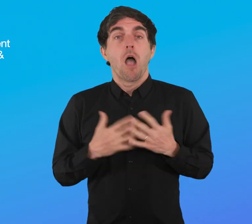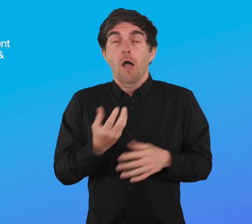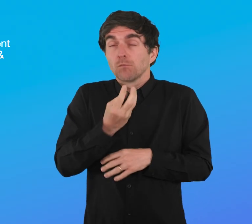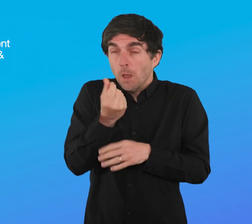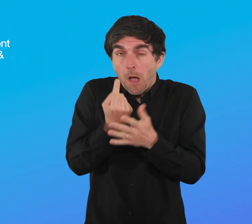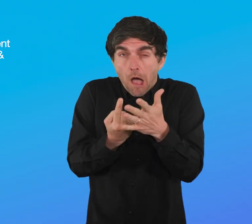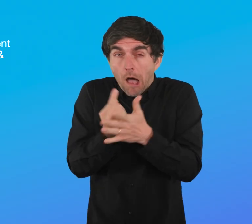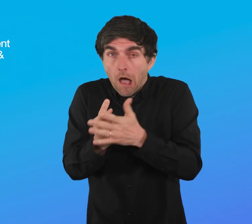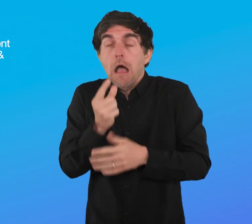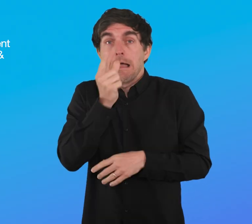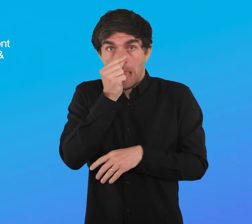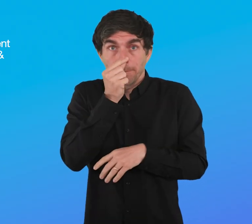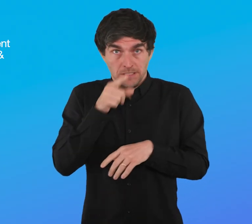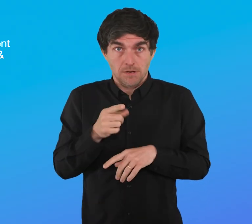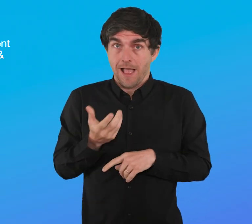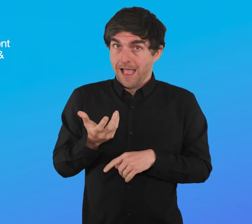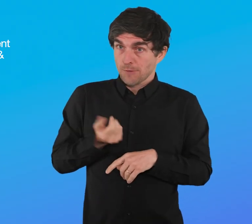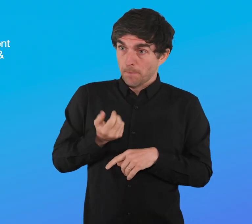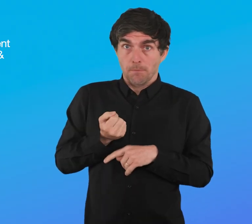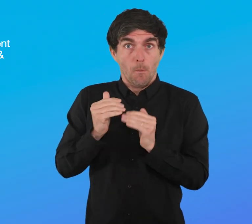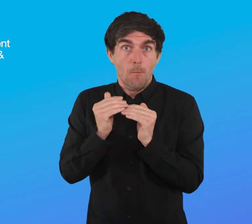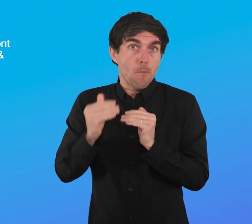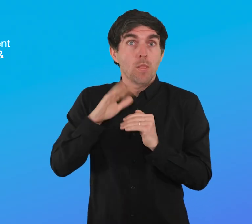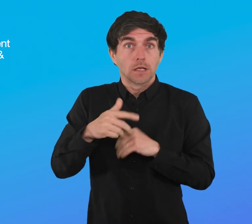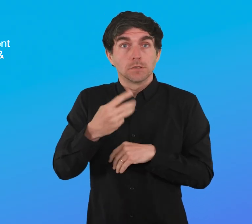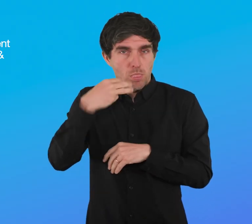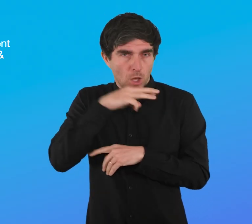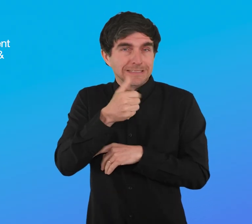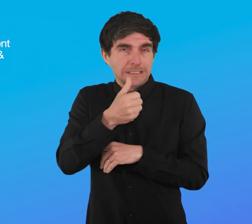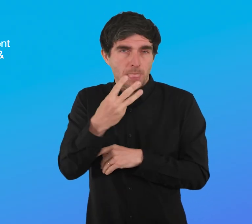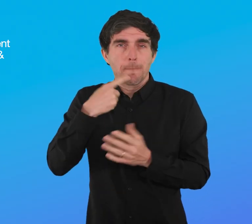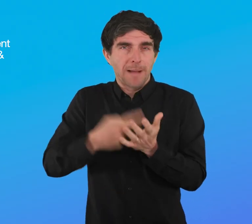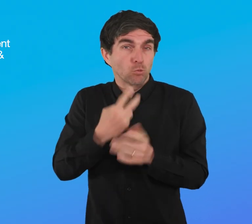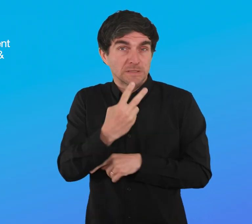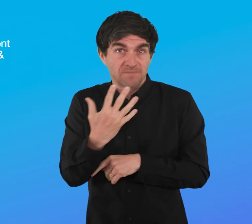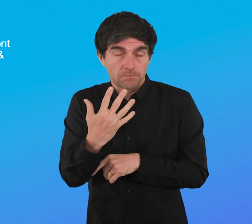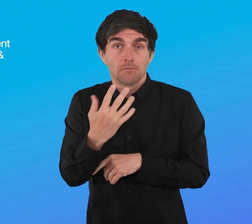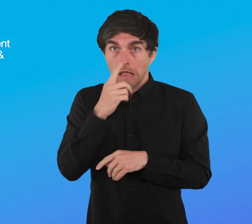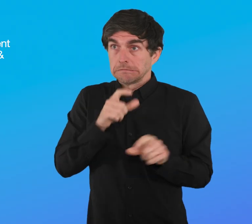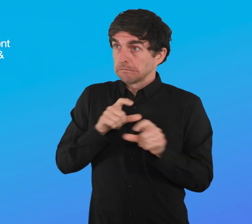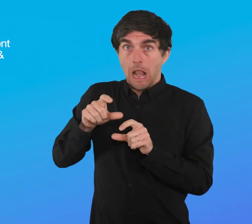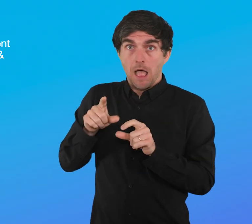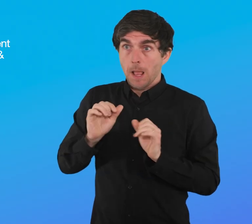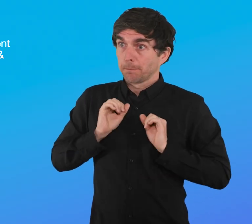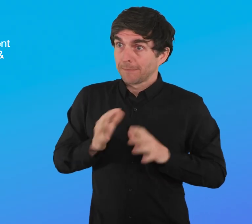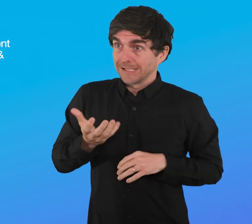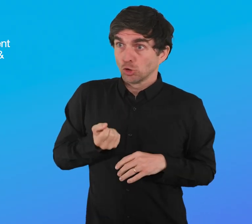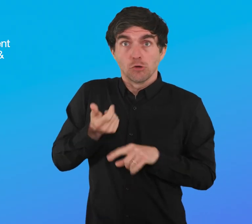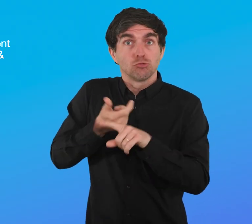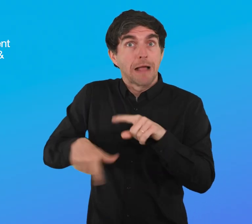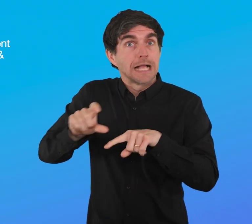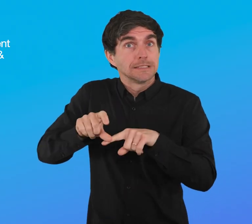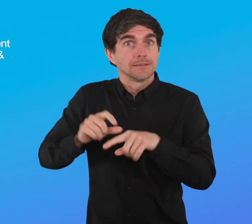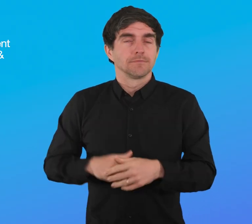However, in some circumstance you can have income of more than £363.25 and still get Pension Credit.